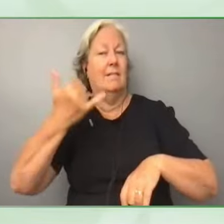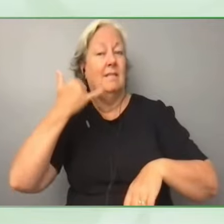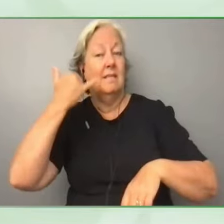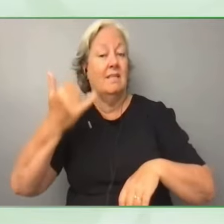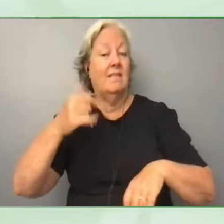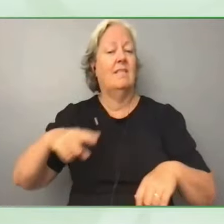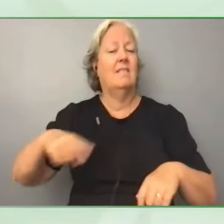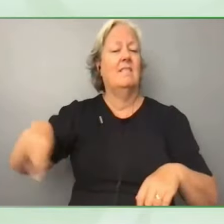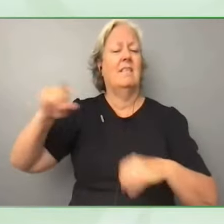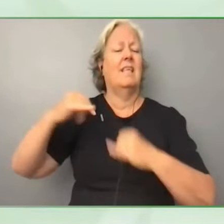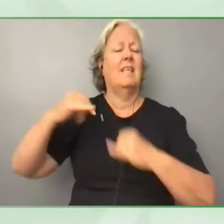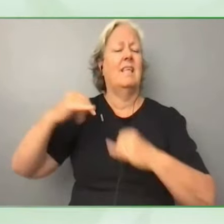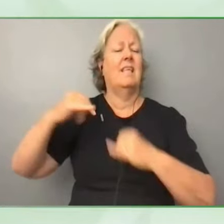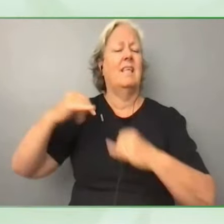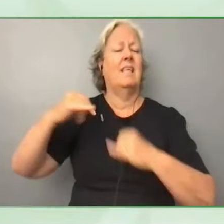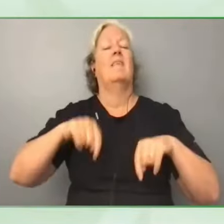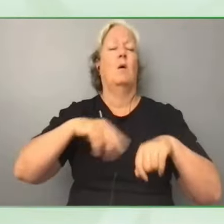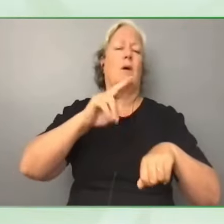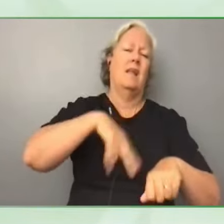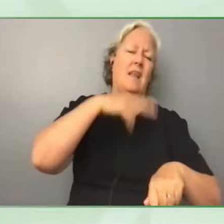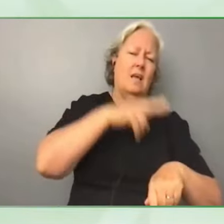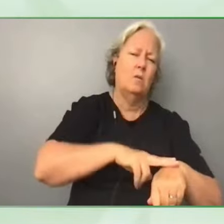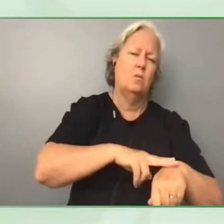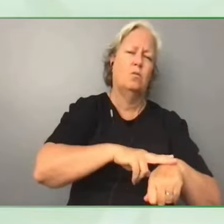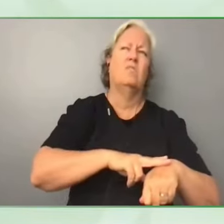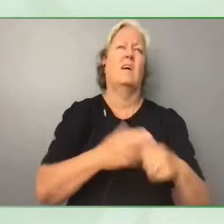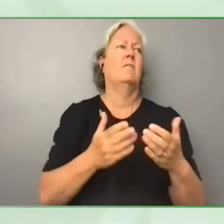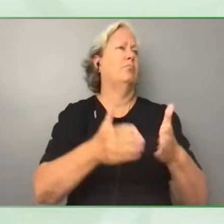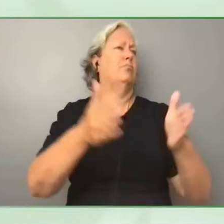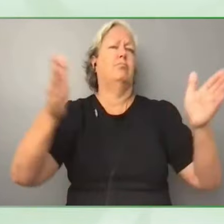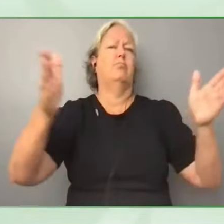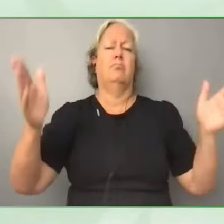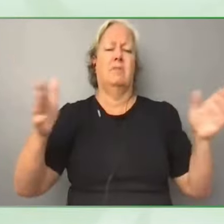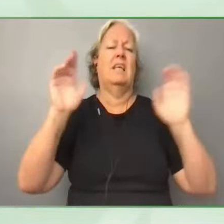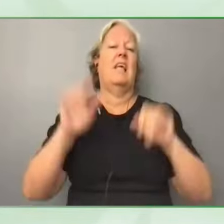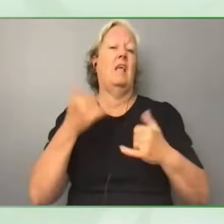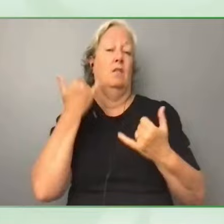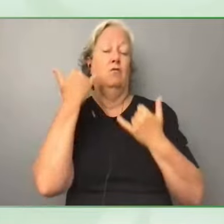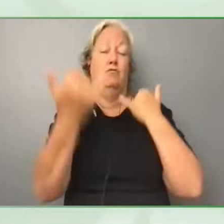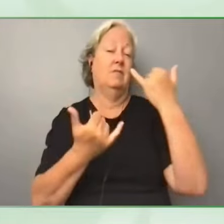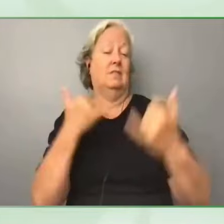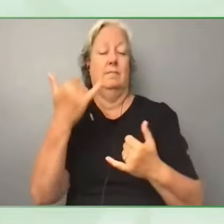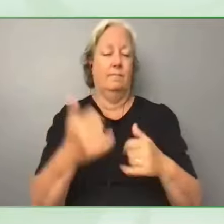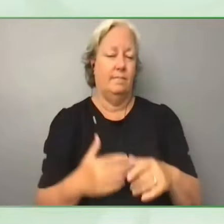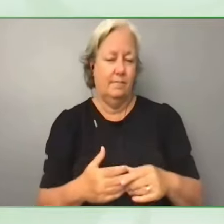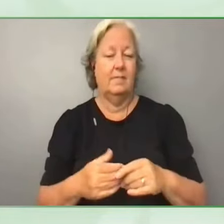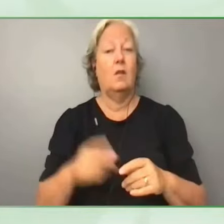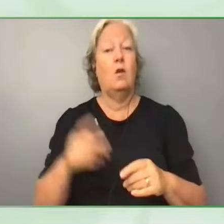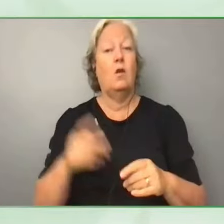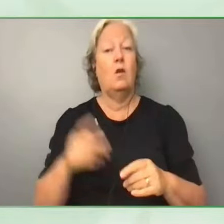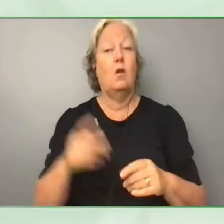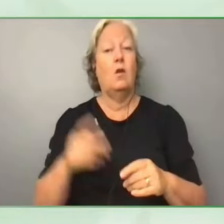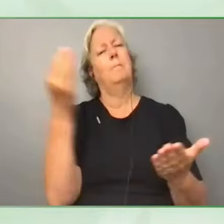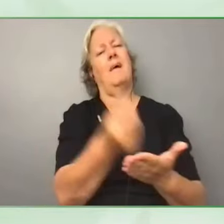nationwide one and finance by the government full stop